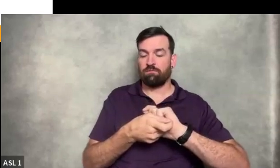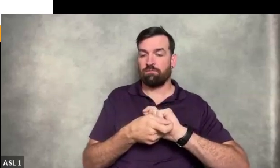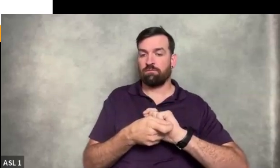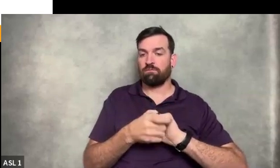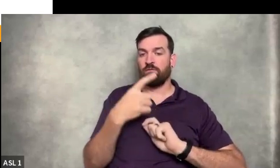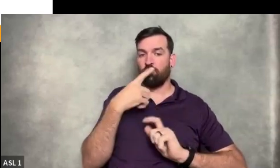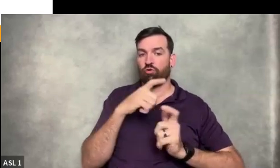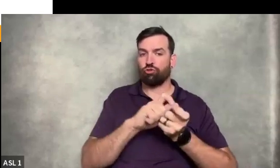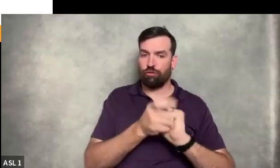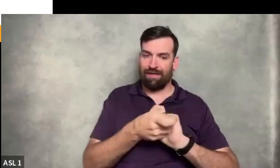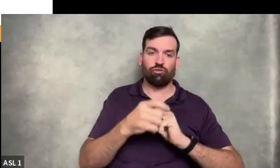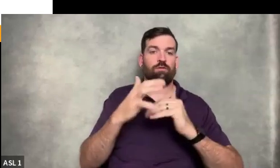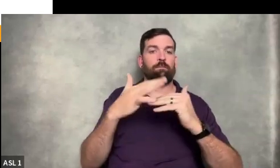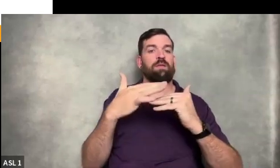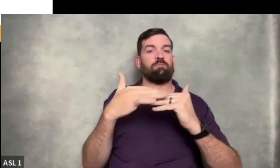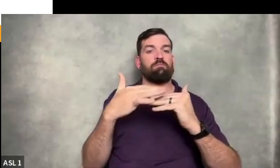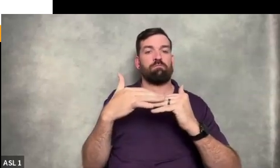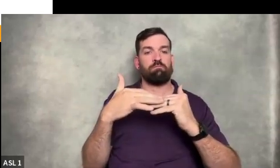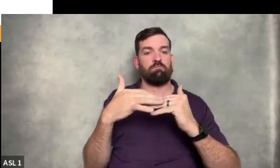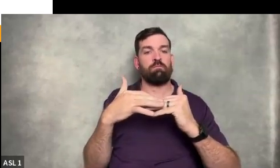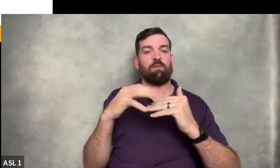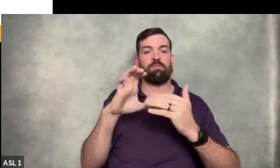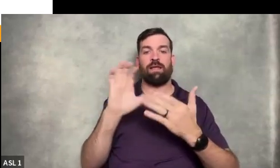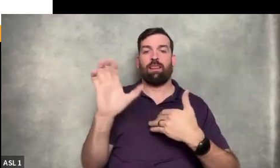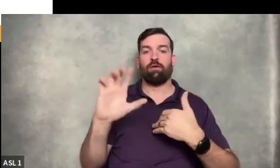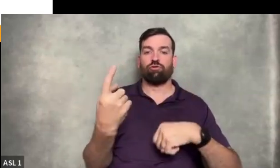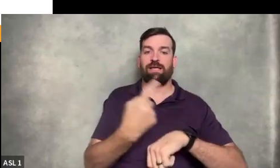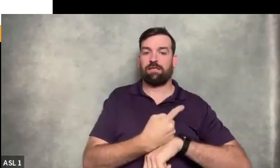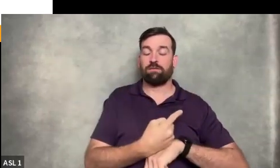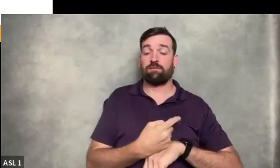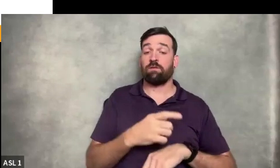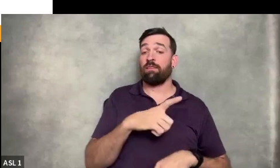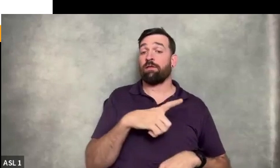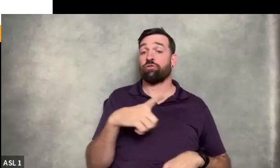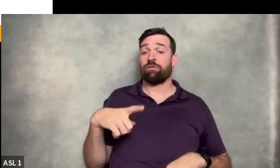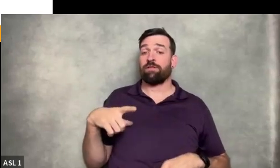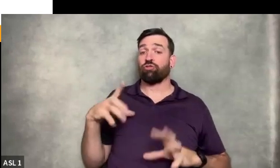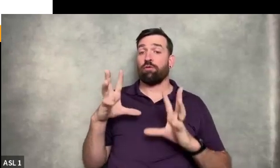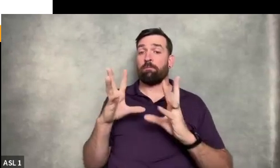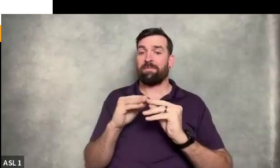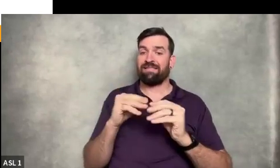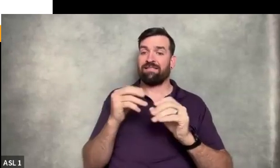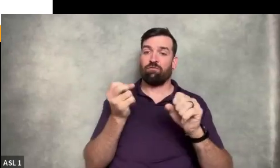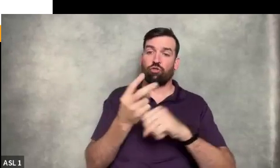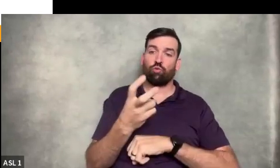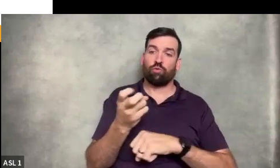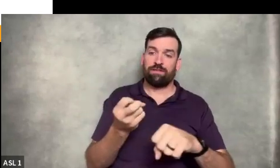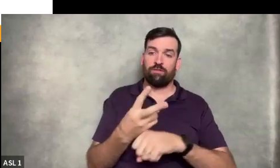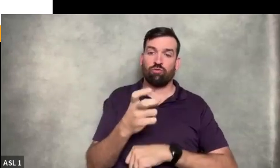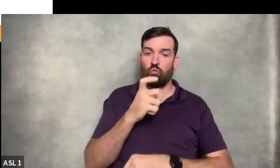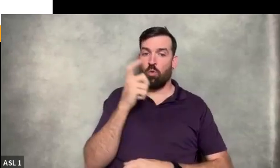minimum calendar days and the legislature meets every two years and will not meet again until